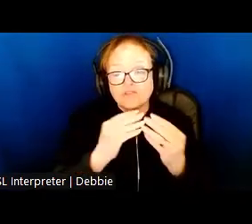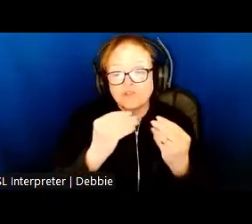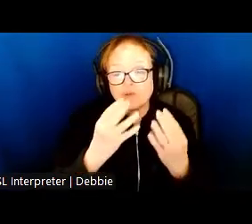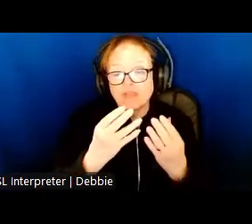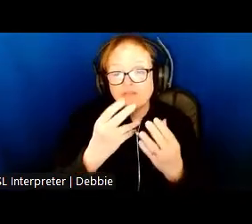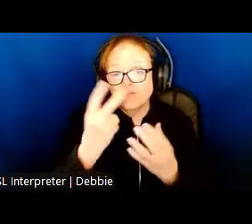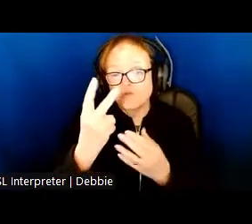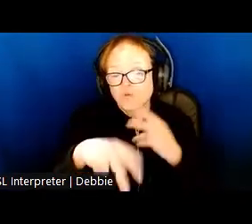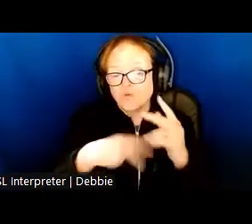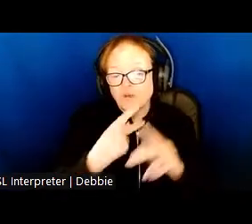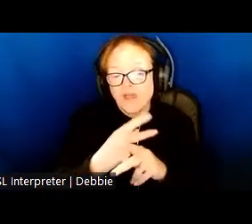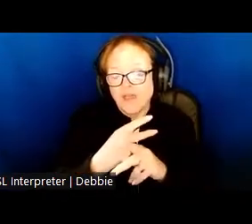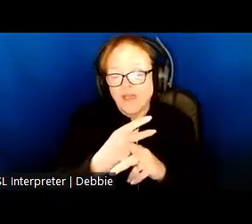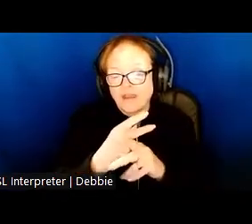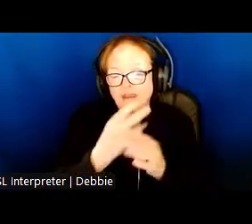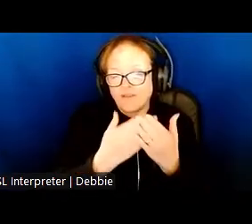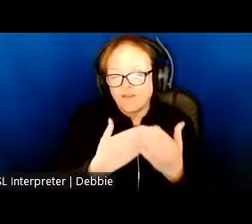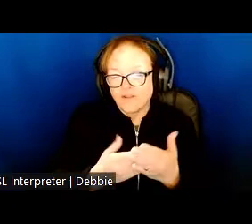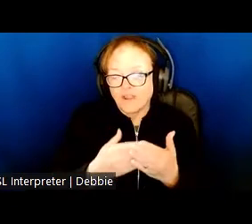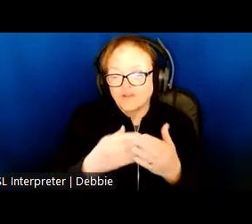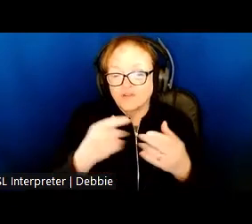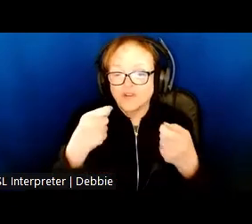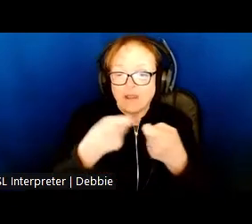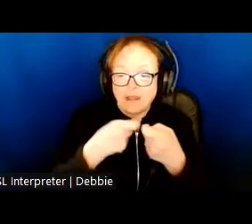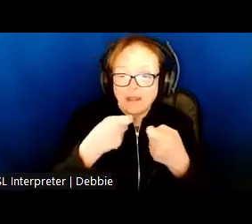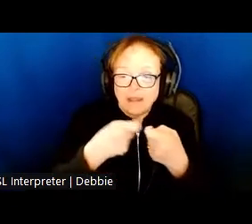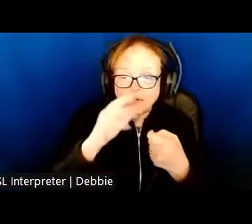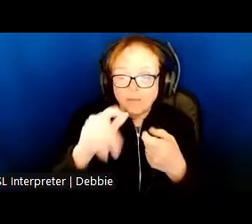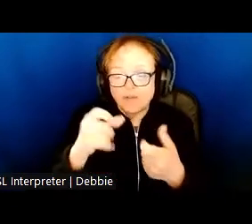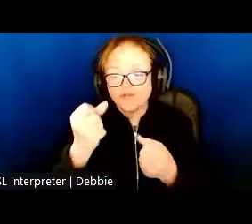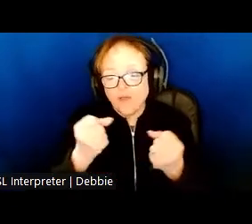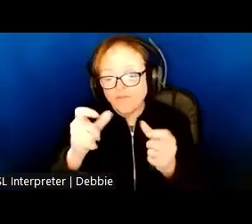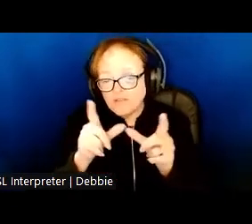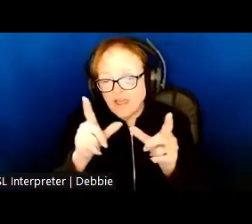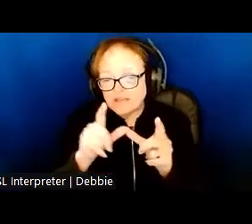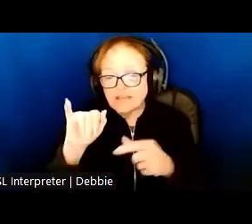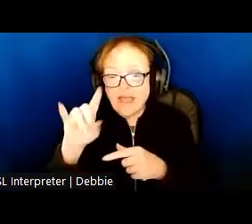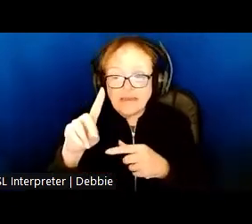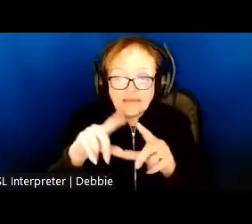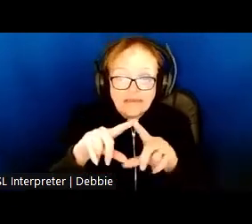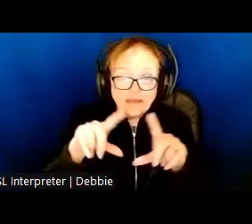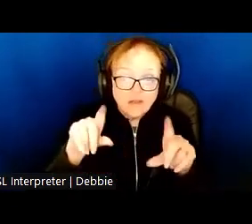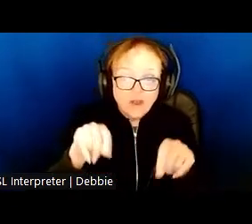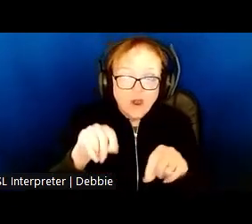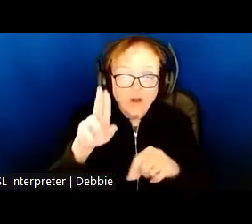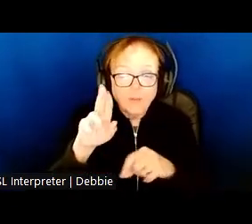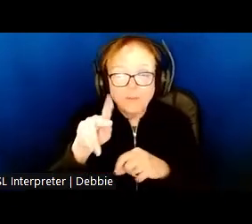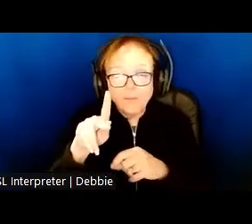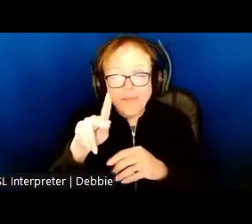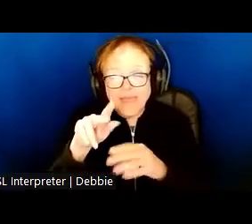(utility bills, driver’s license or ID card, bank statements, voter registration, etc.)